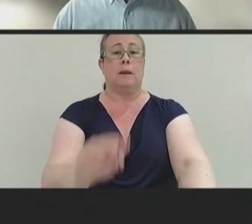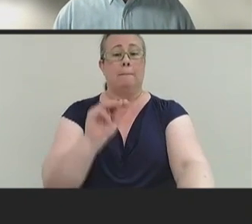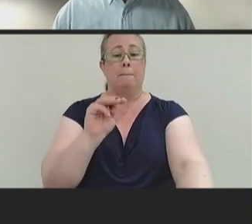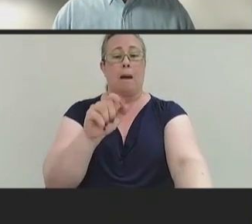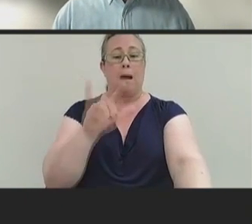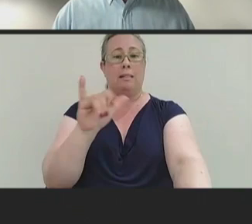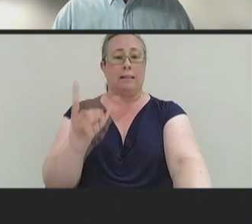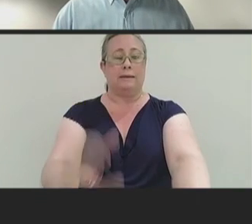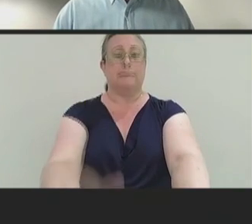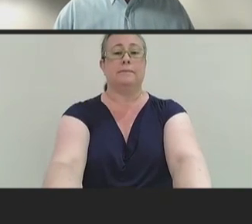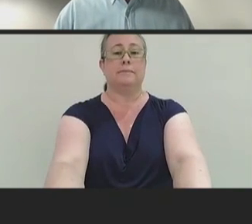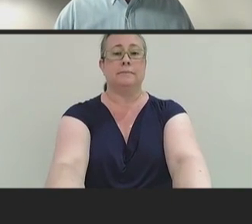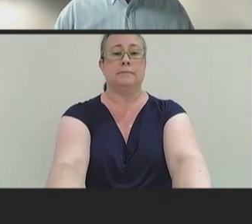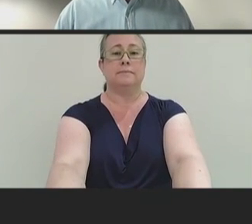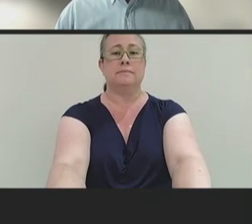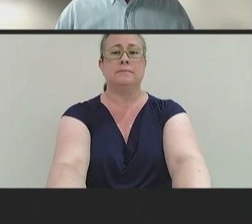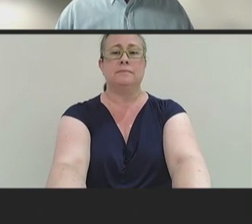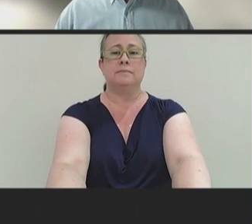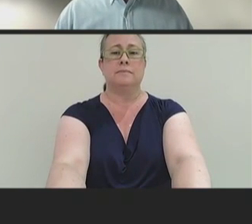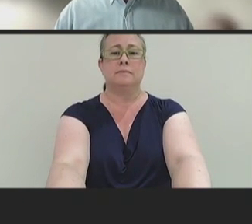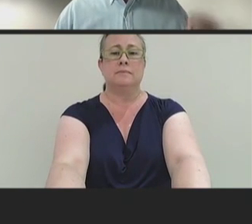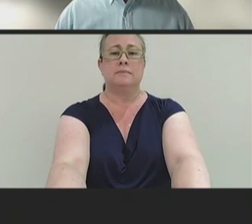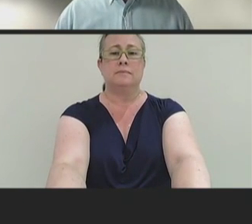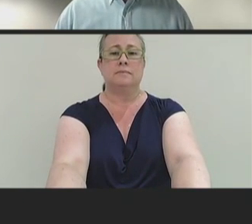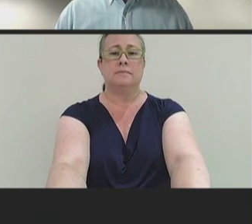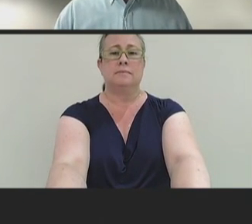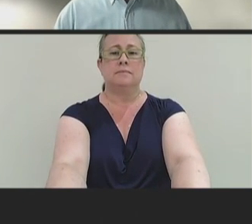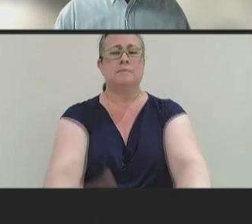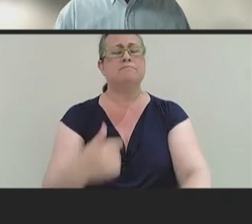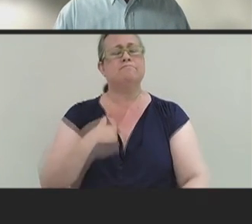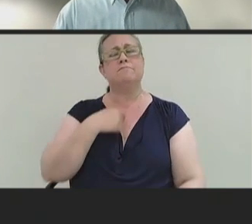Molly Howell: Yes. I was curious for our speakers, should there need to be a